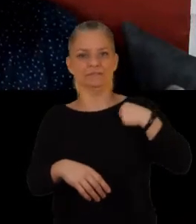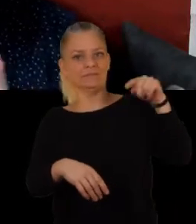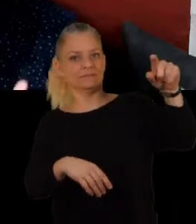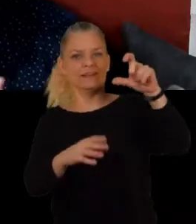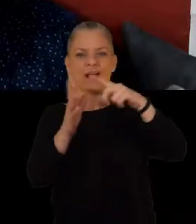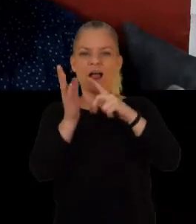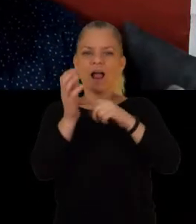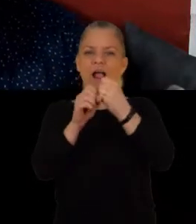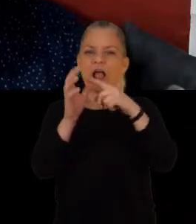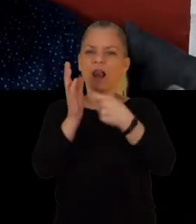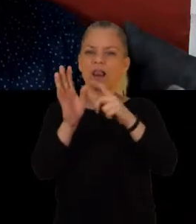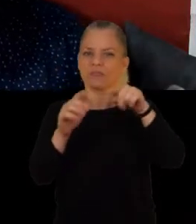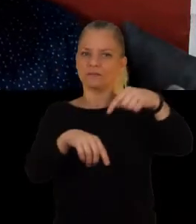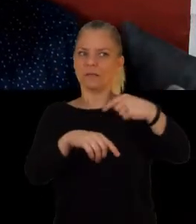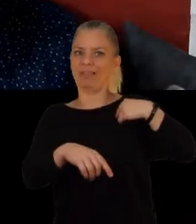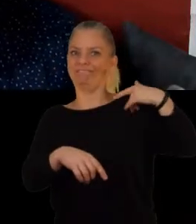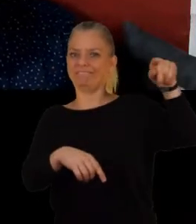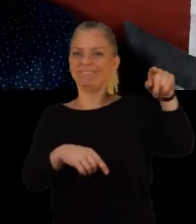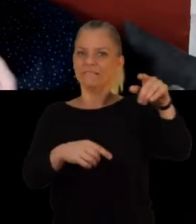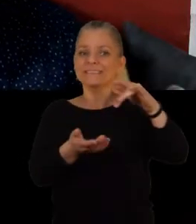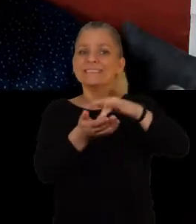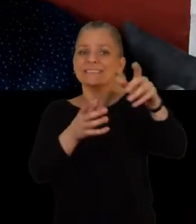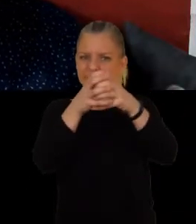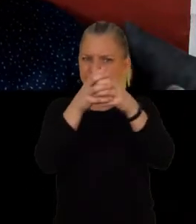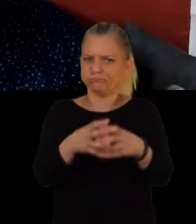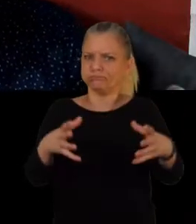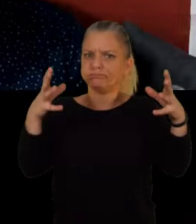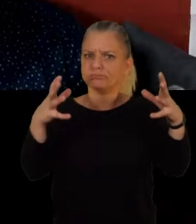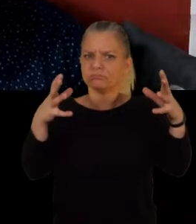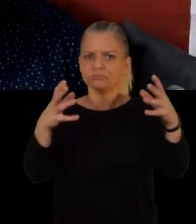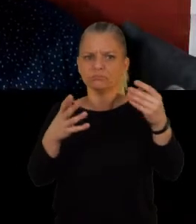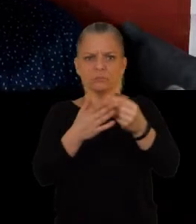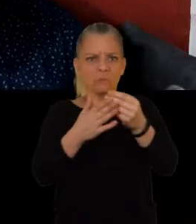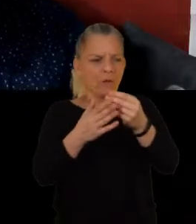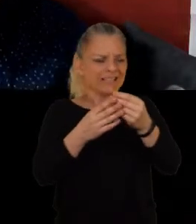the city i lived in Calgary it's a it was a rapidly growing city at the time a little bit